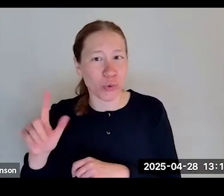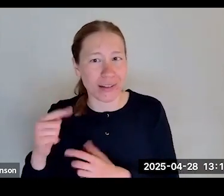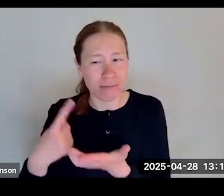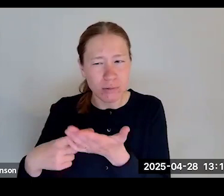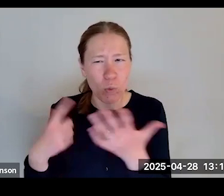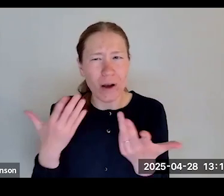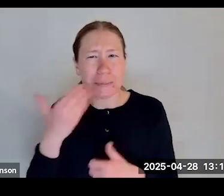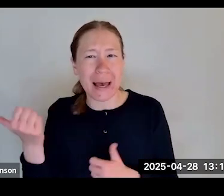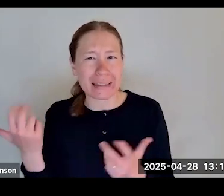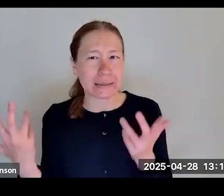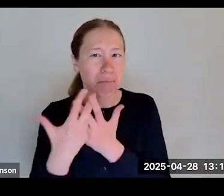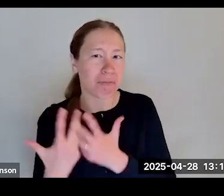of potential accommodations.